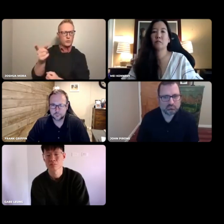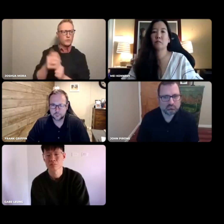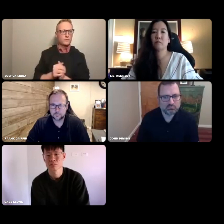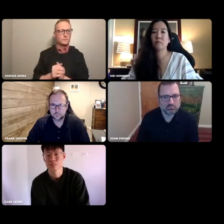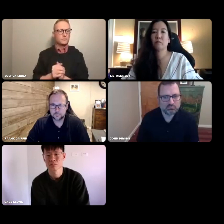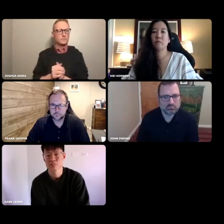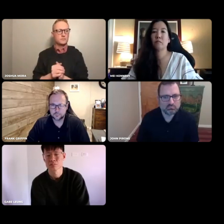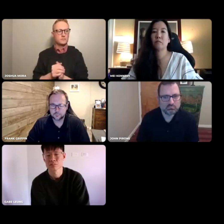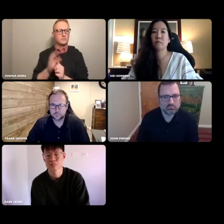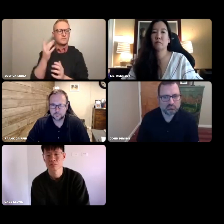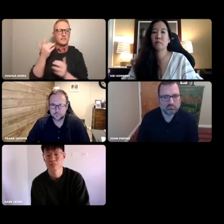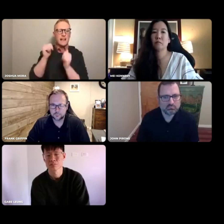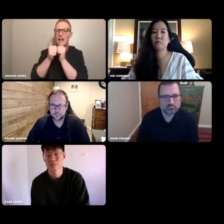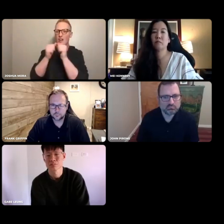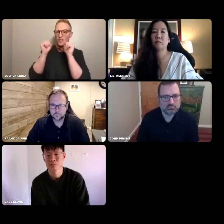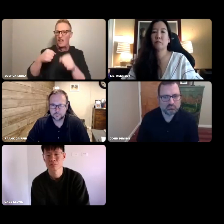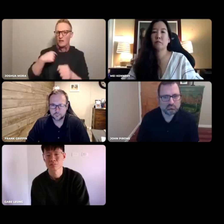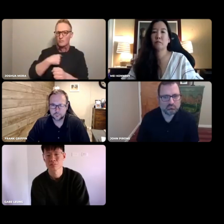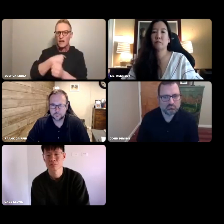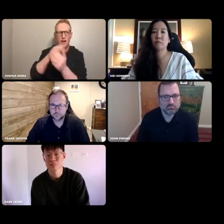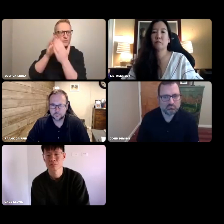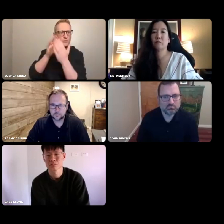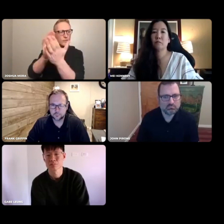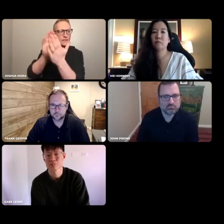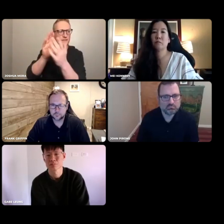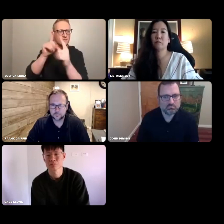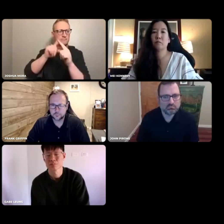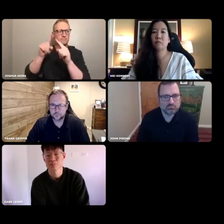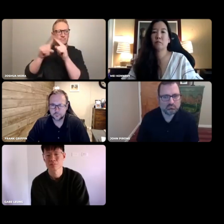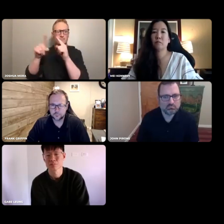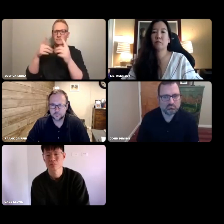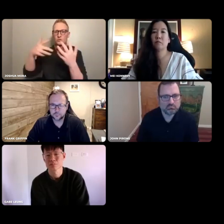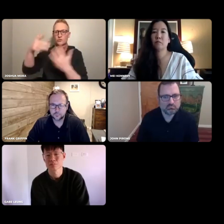How can we support them?